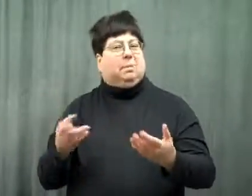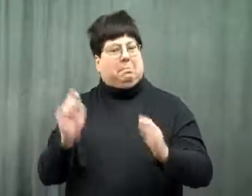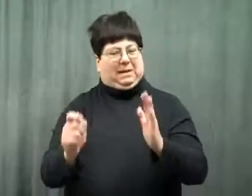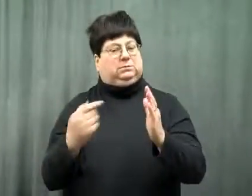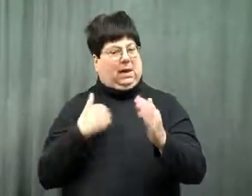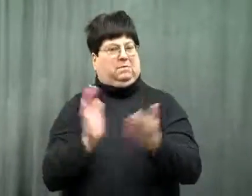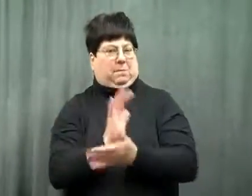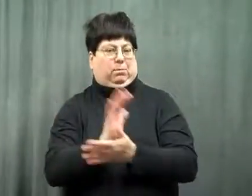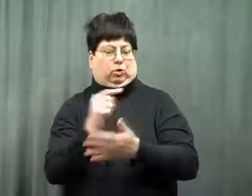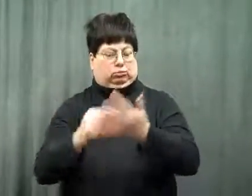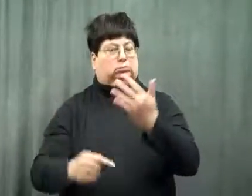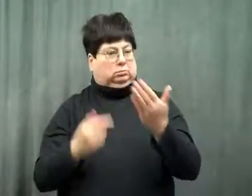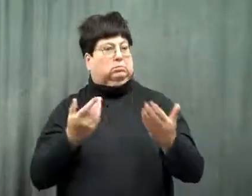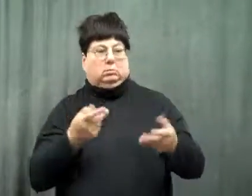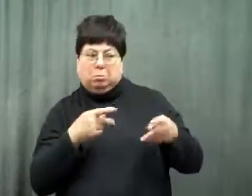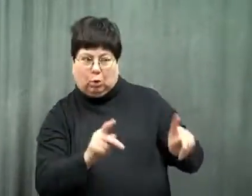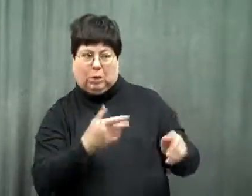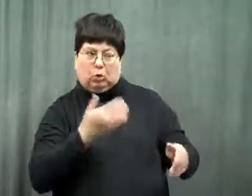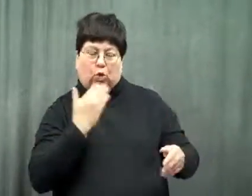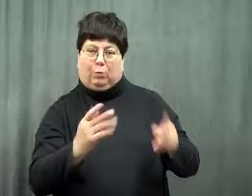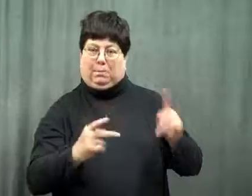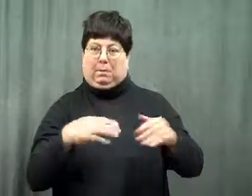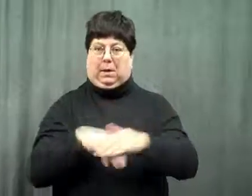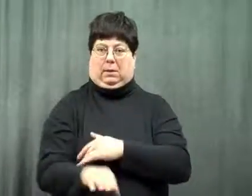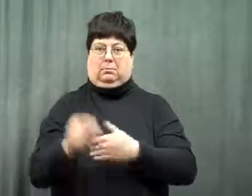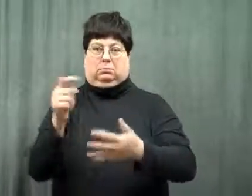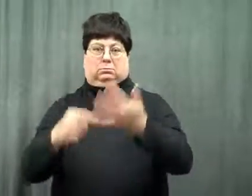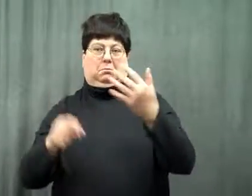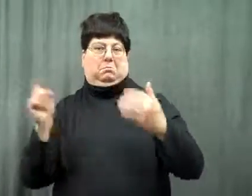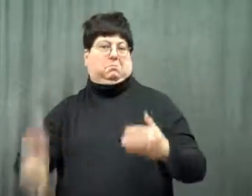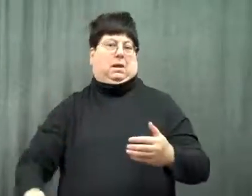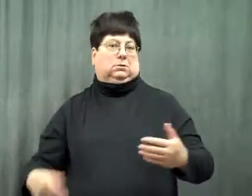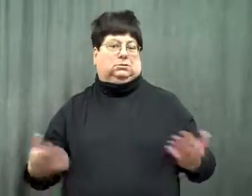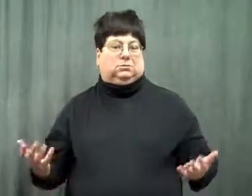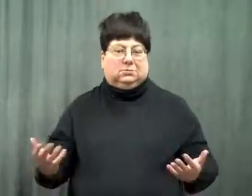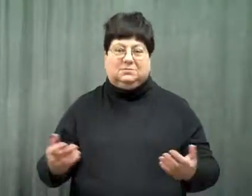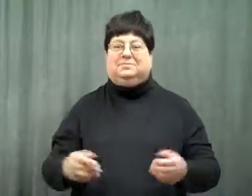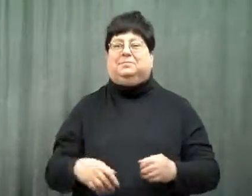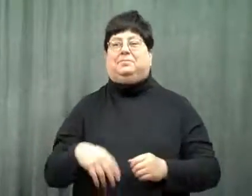so now we have papers so we only have good people coming here."